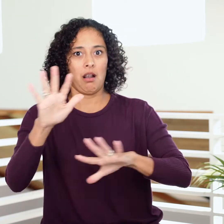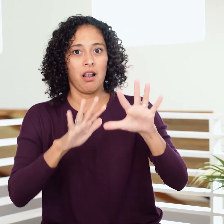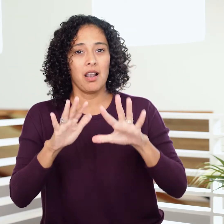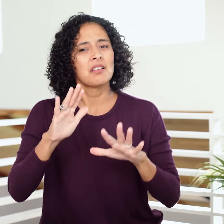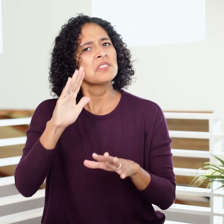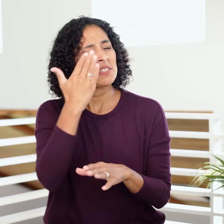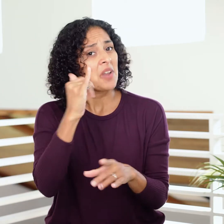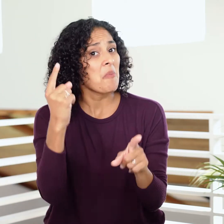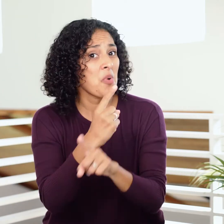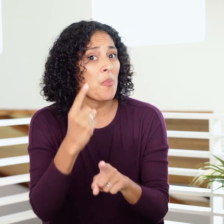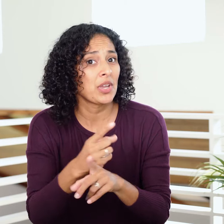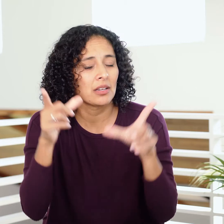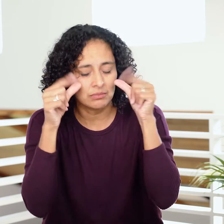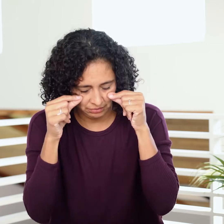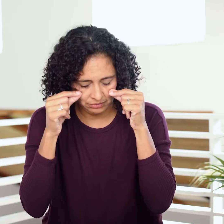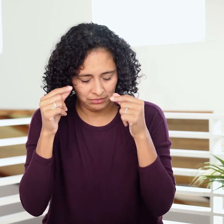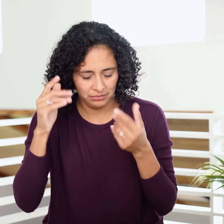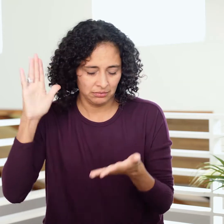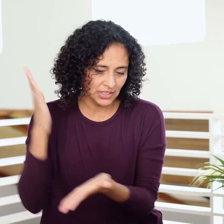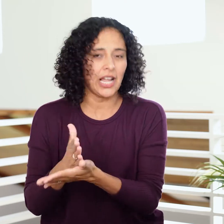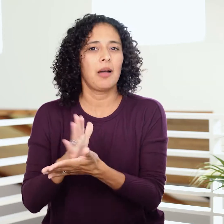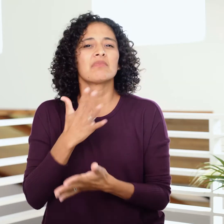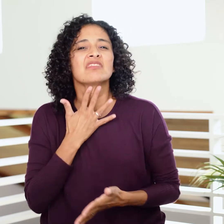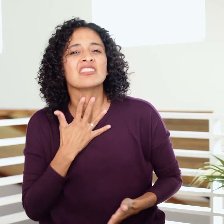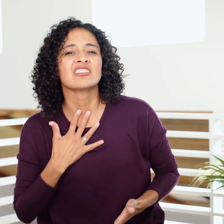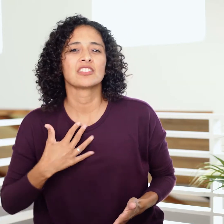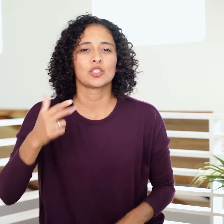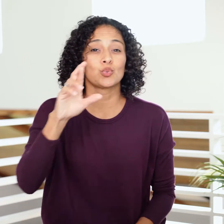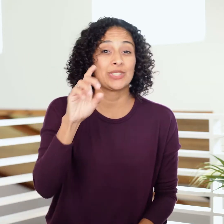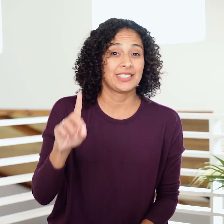which seems like an appropriate penalty for their lust and greed.